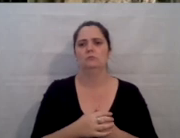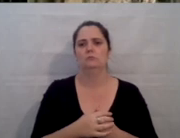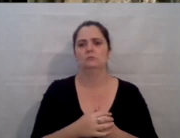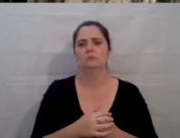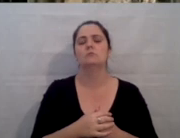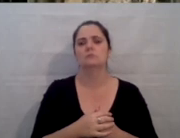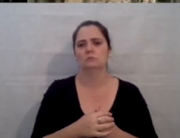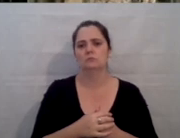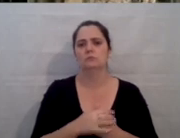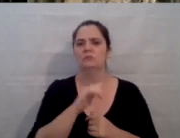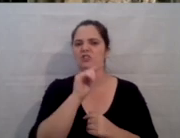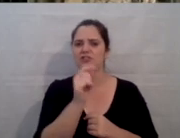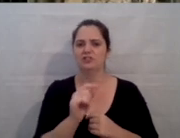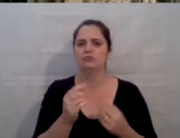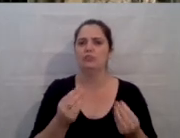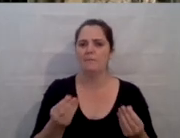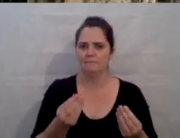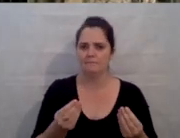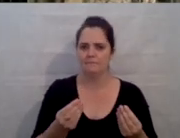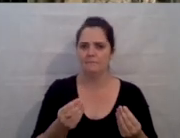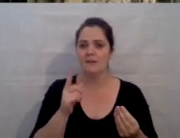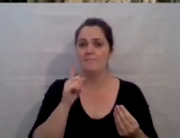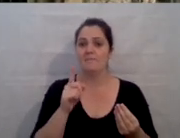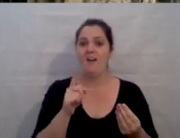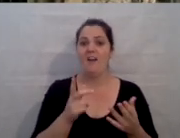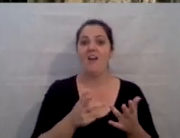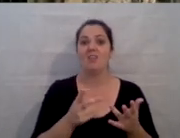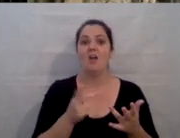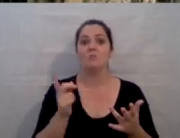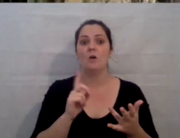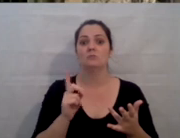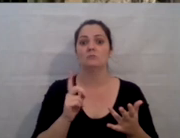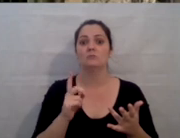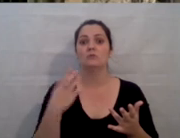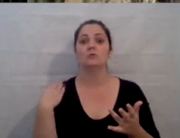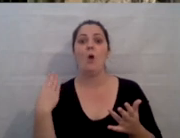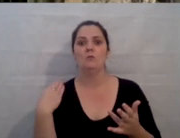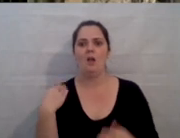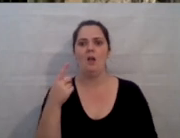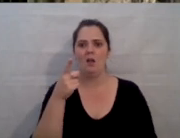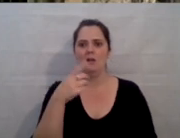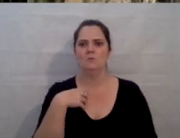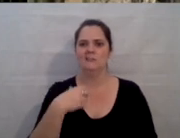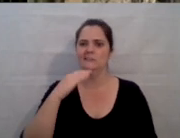to get really loose, but then his other shoulder is really tense again. So I'm going to go a harder line, a sharper line,